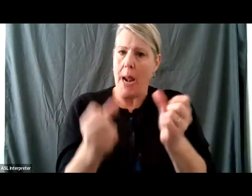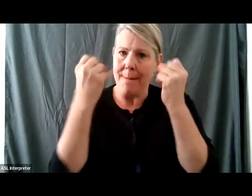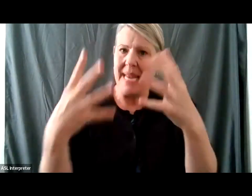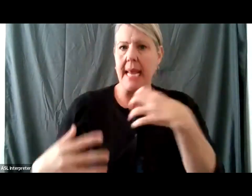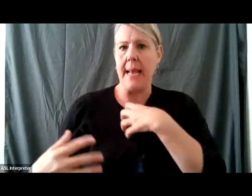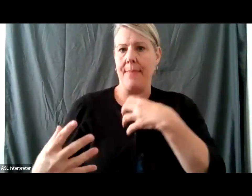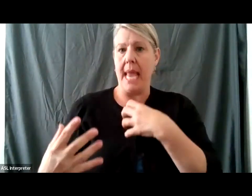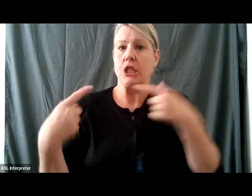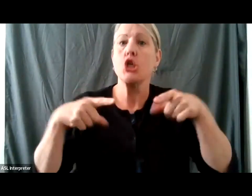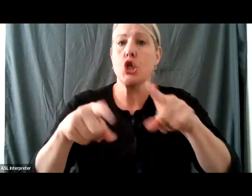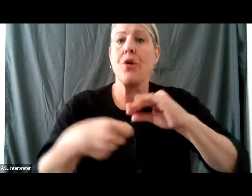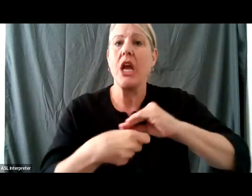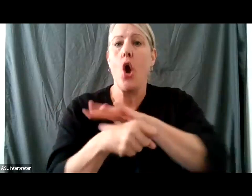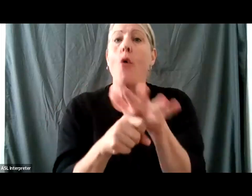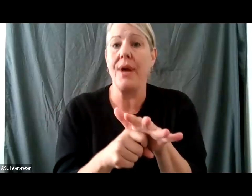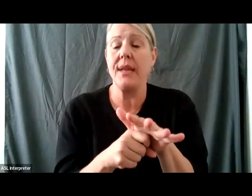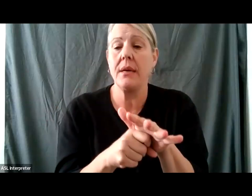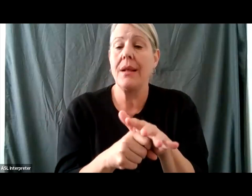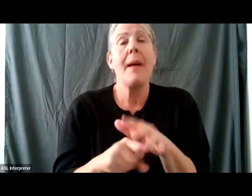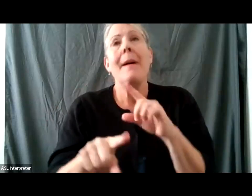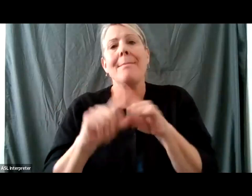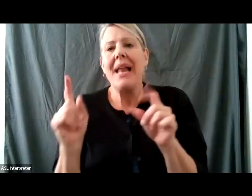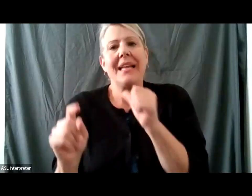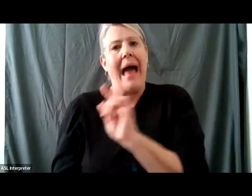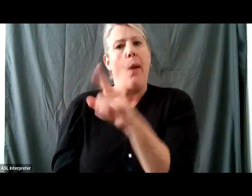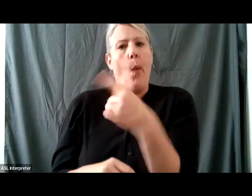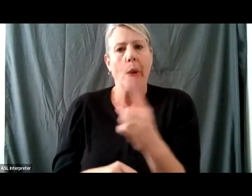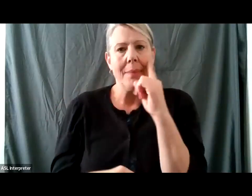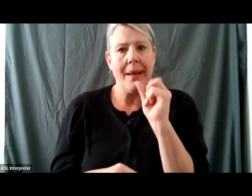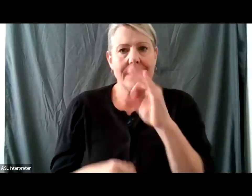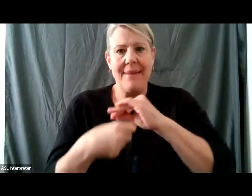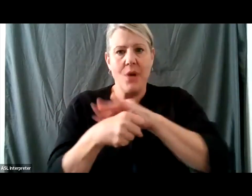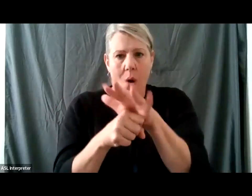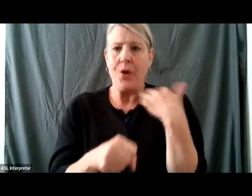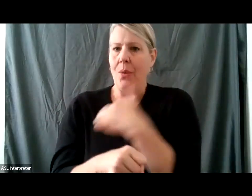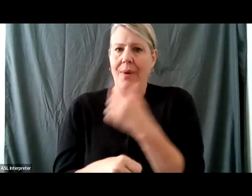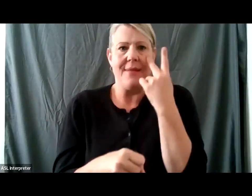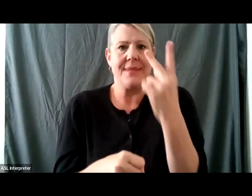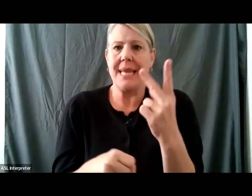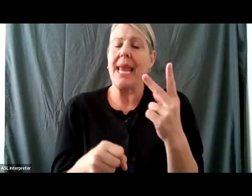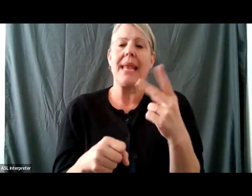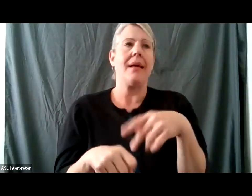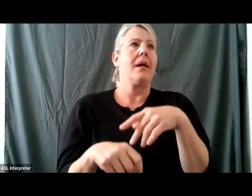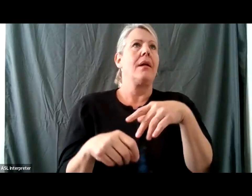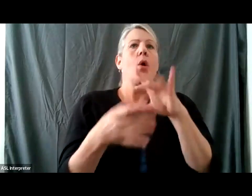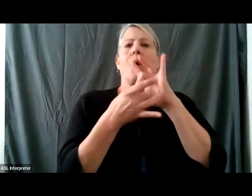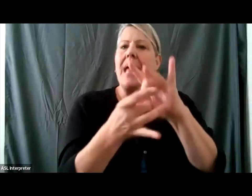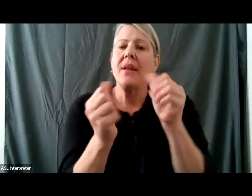But it's not, unfortunately, a new issue under COVID. It's something we've seen under organ transplant decision making.